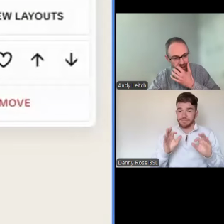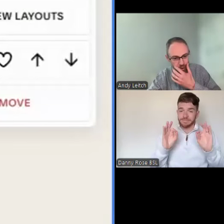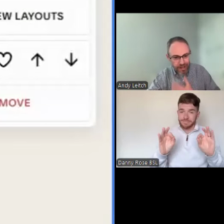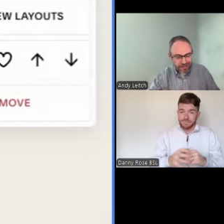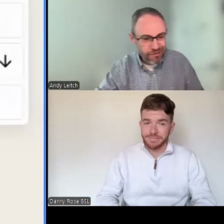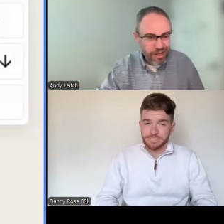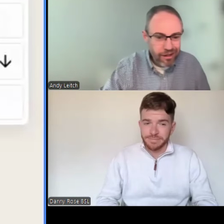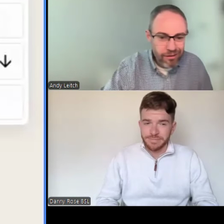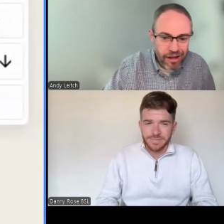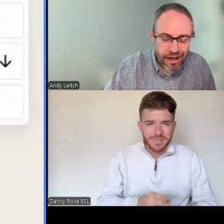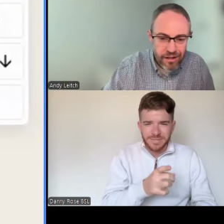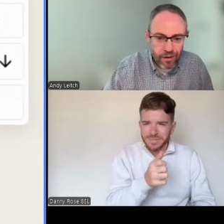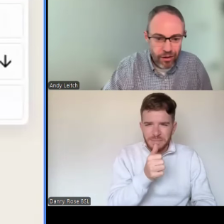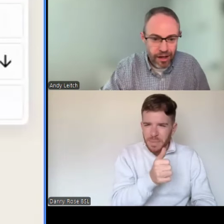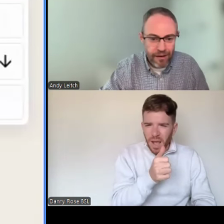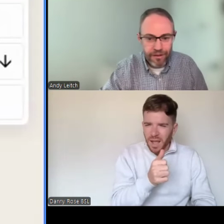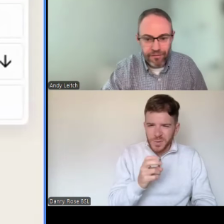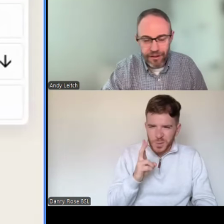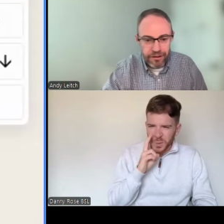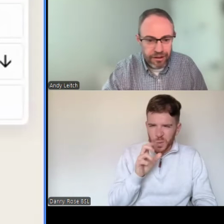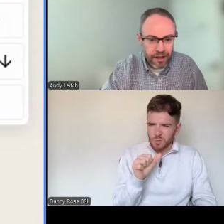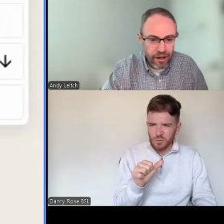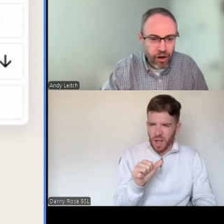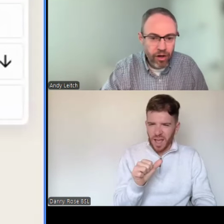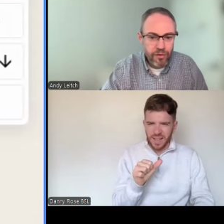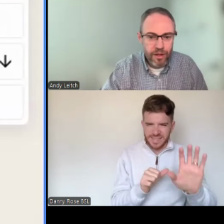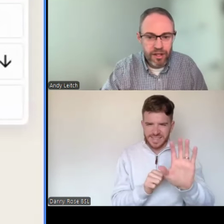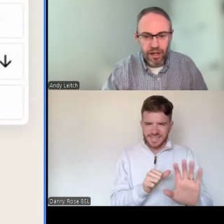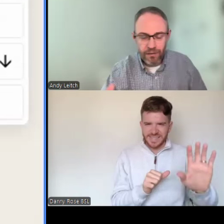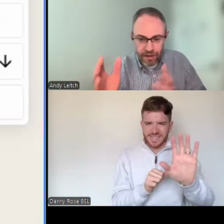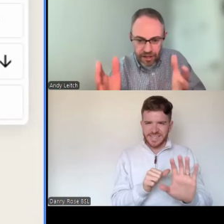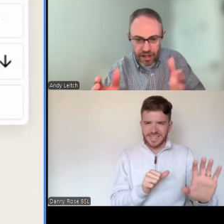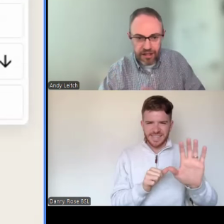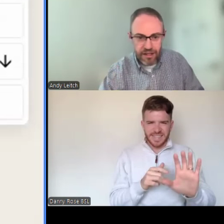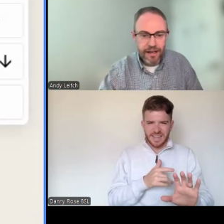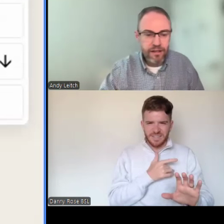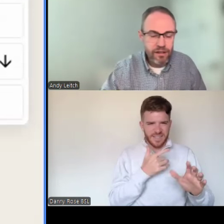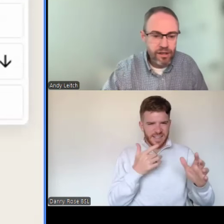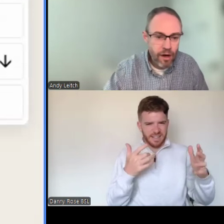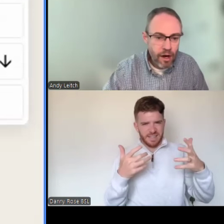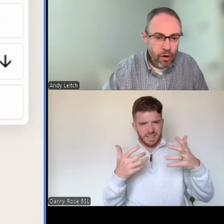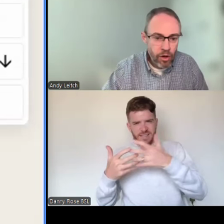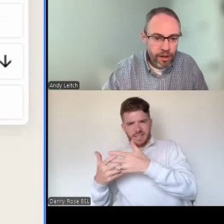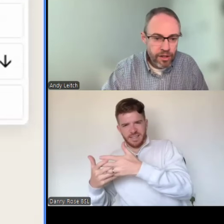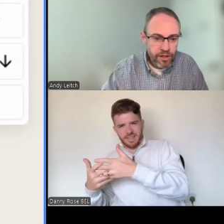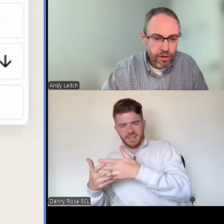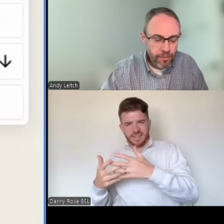doesn't really look right there on the left. It feels slightly incongruous to the design, everything's nice and centered. What I'm going to do,